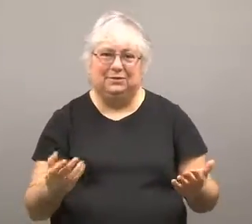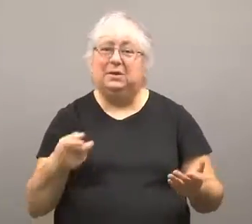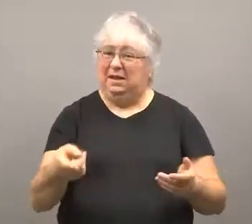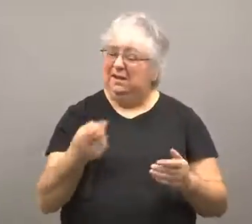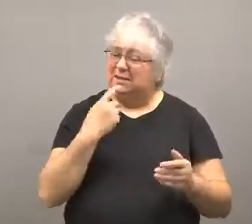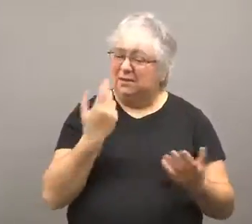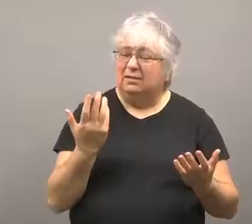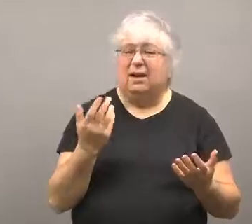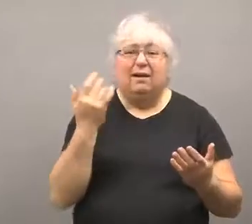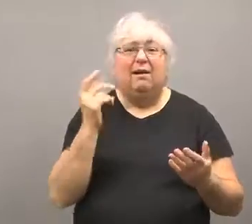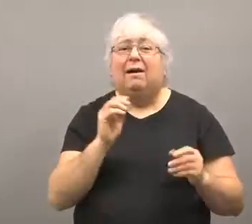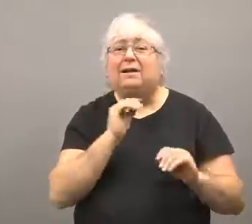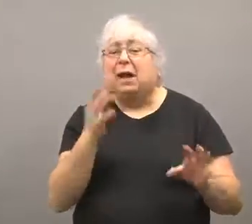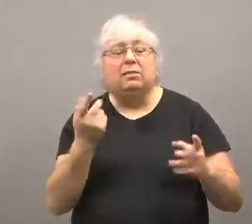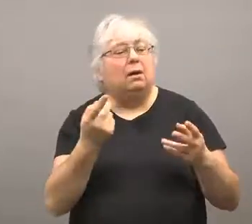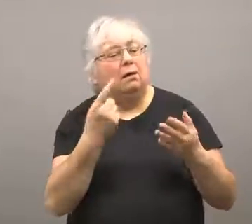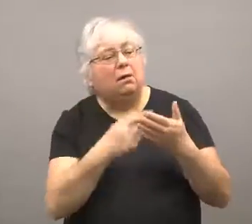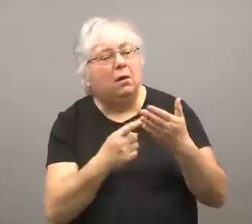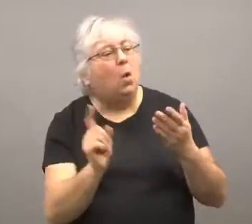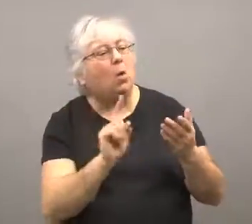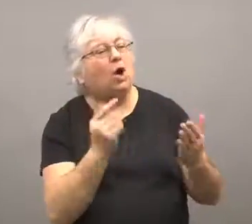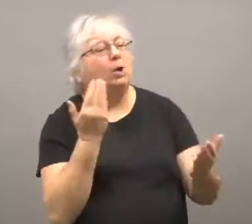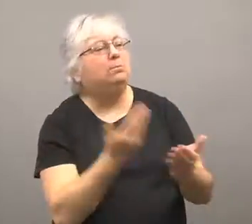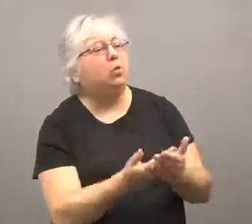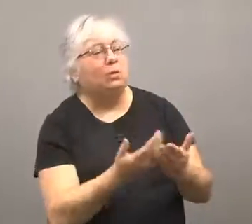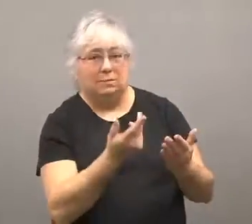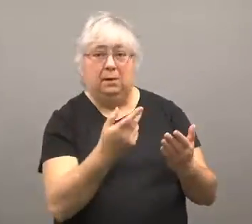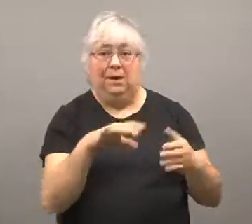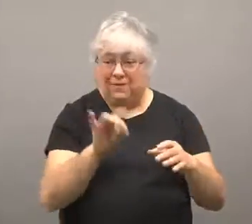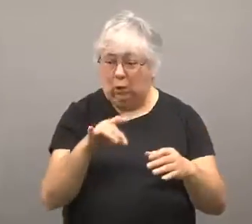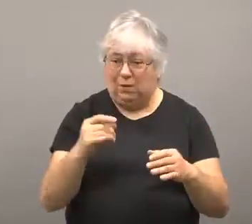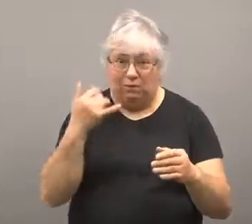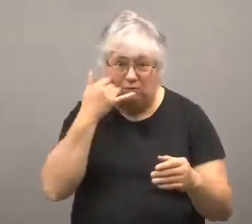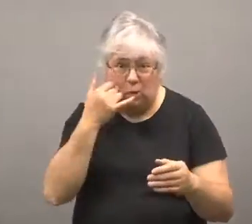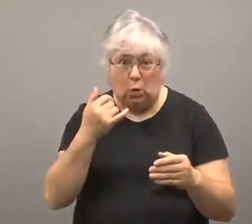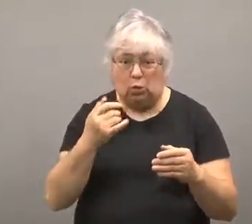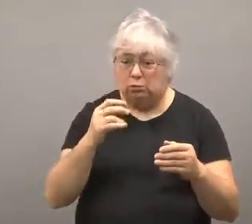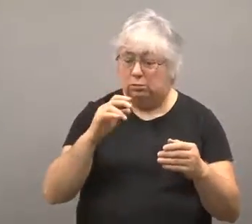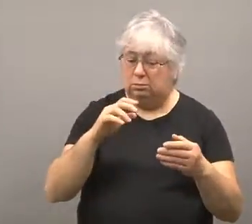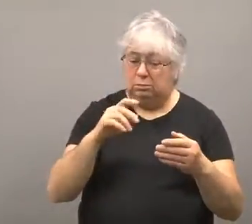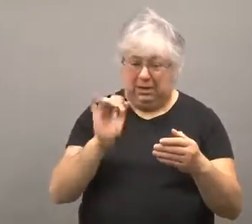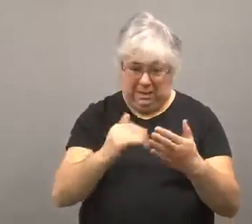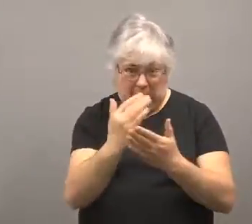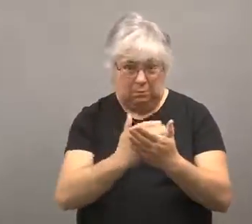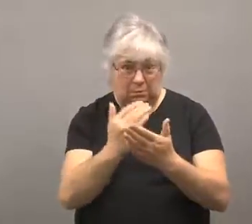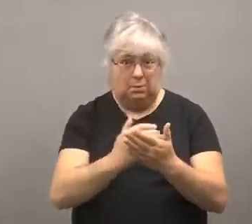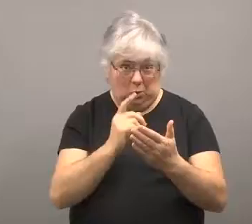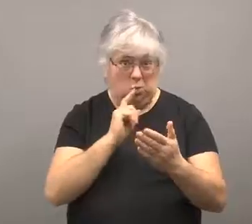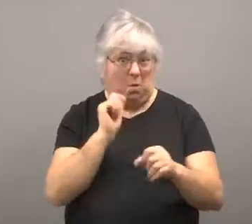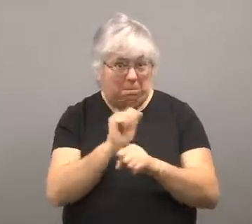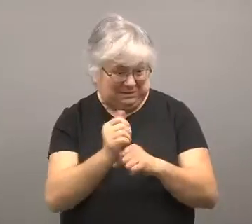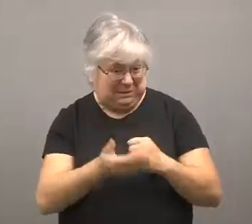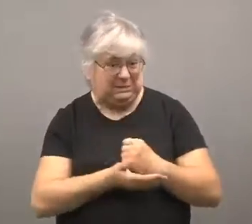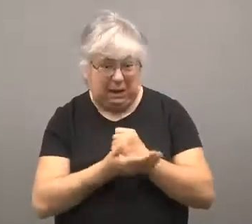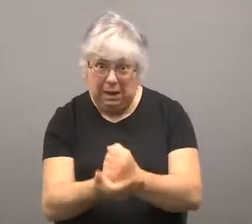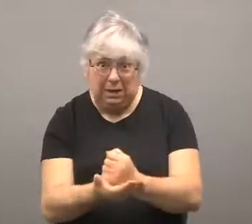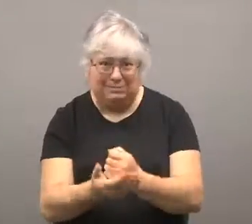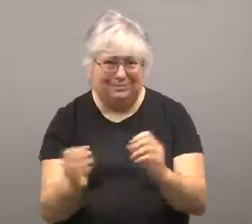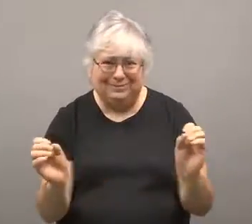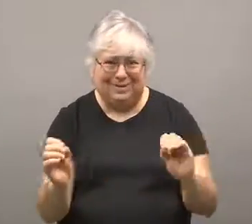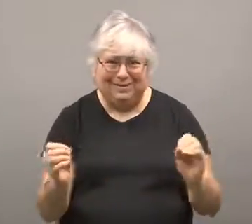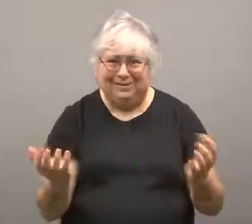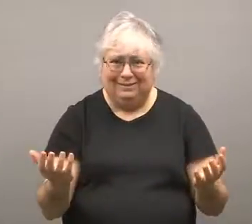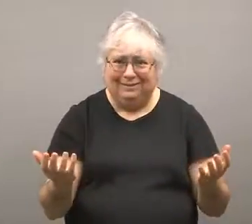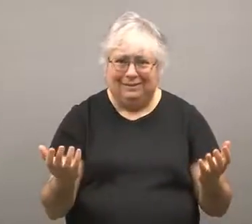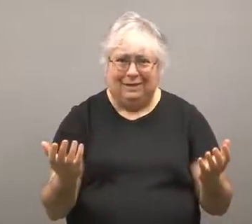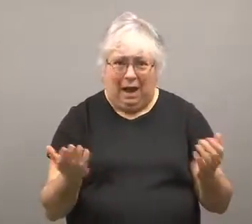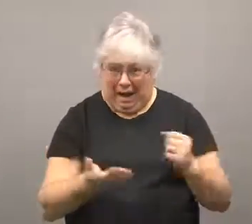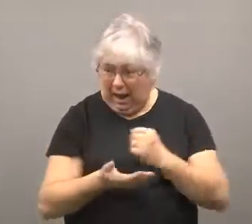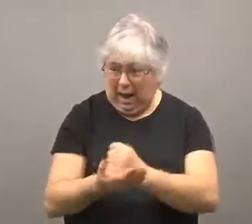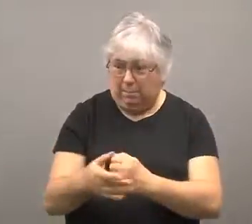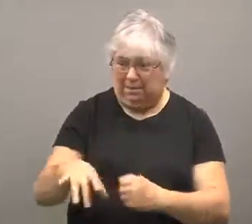It found no evidence that the phone records were of any value.